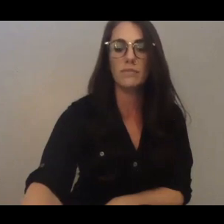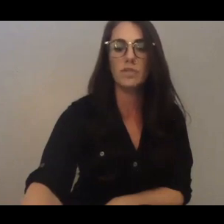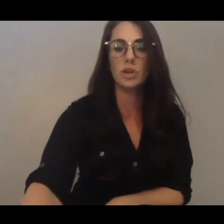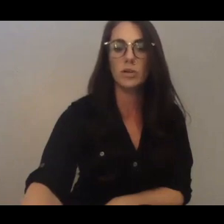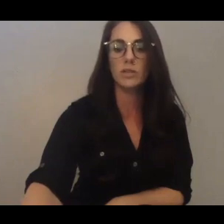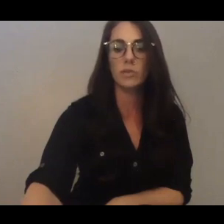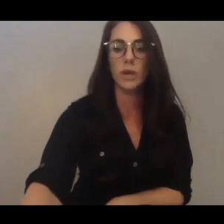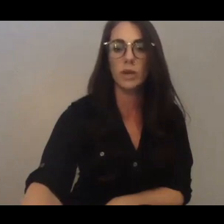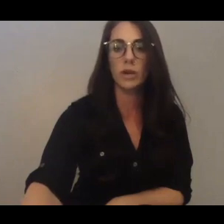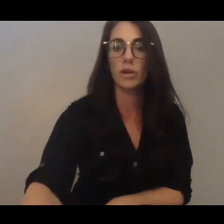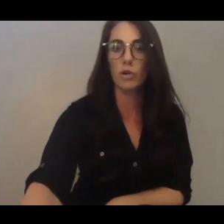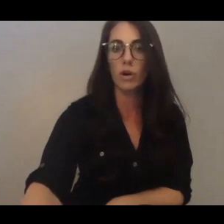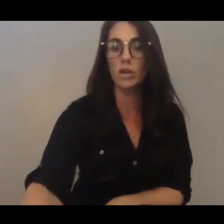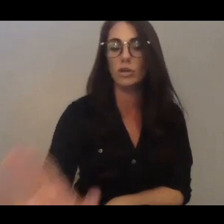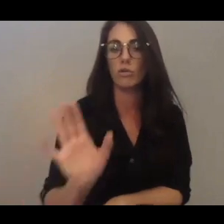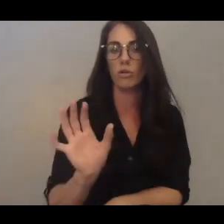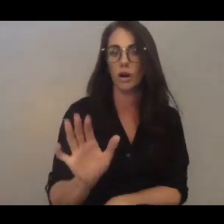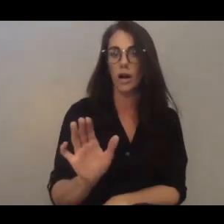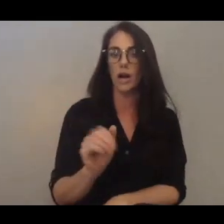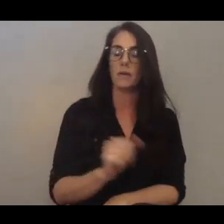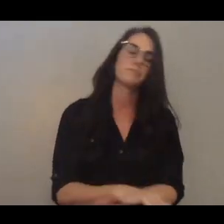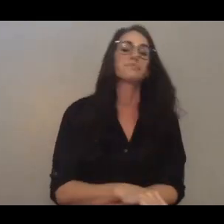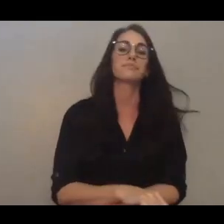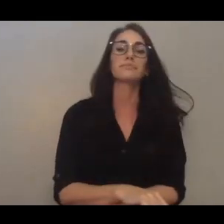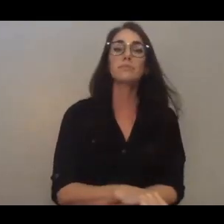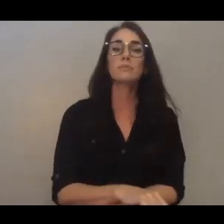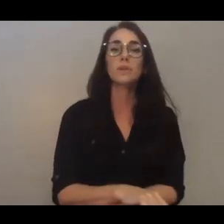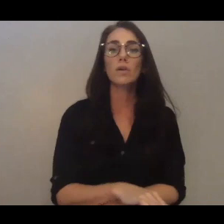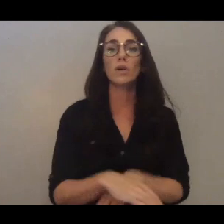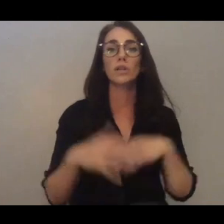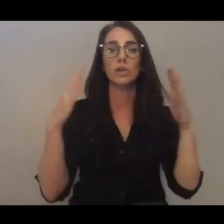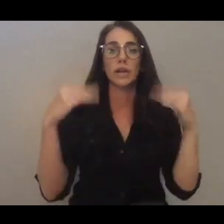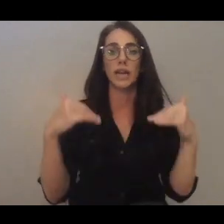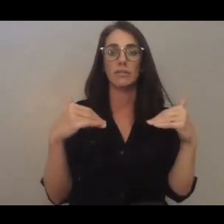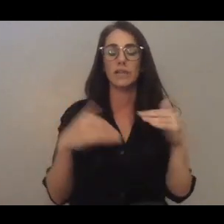Joseph Wheeler on it your, on your canvas.